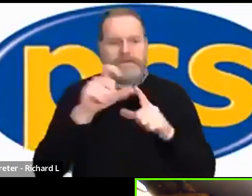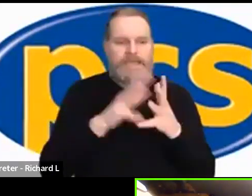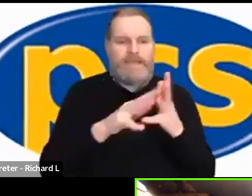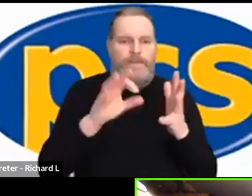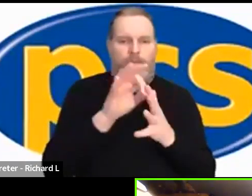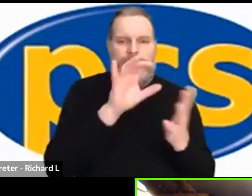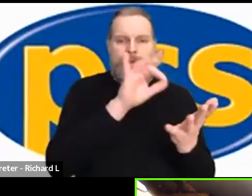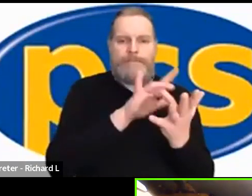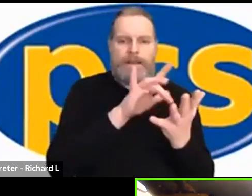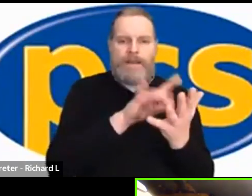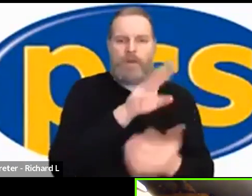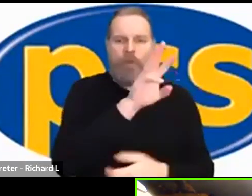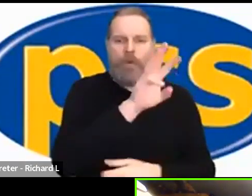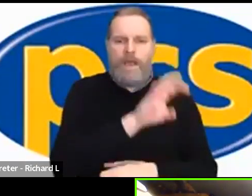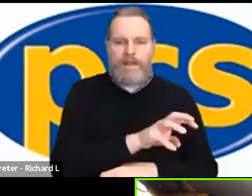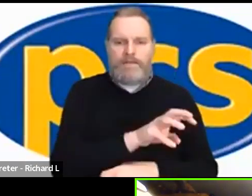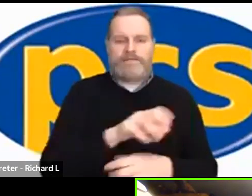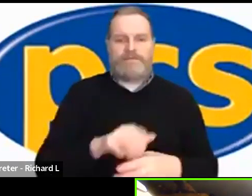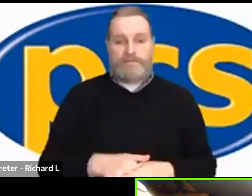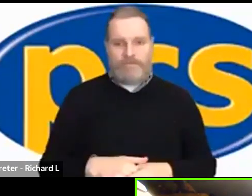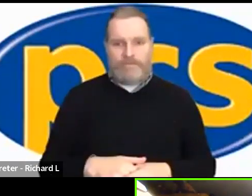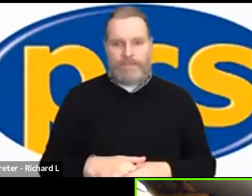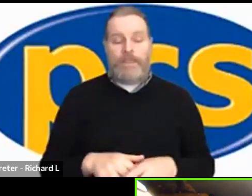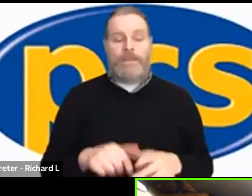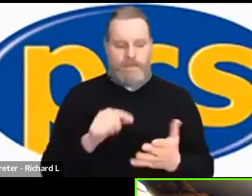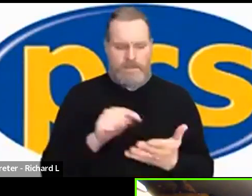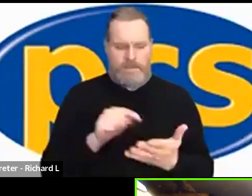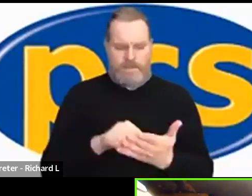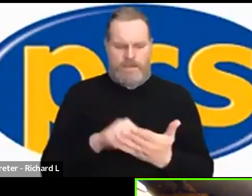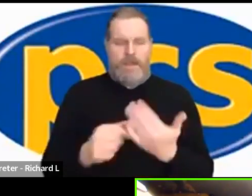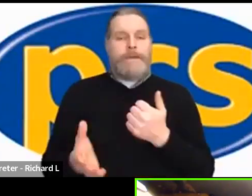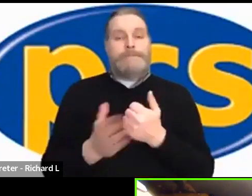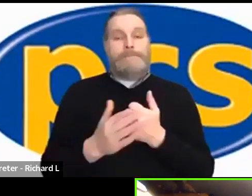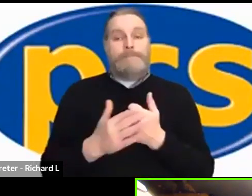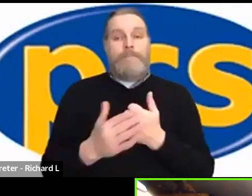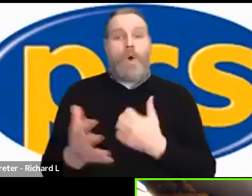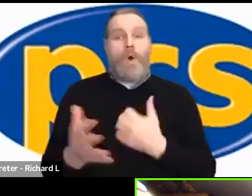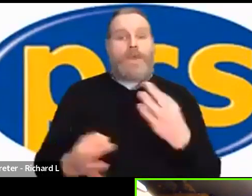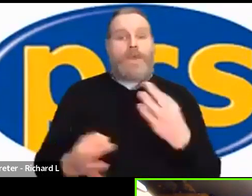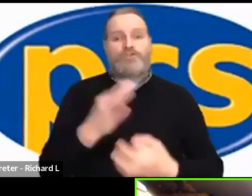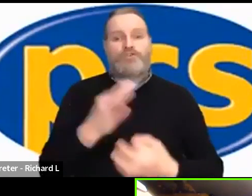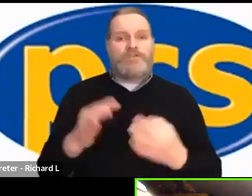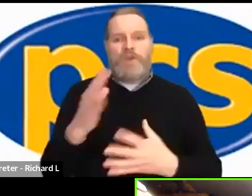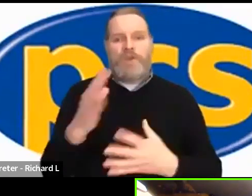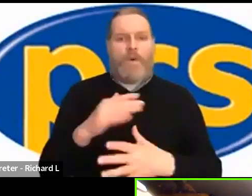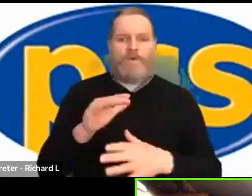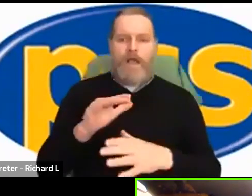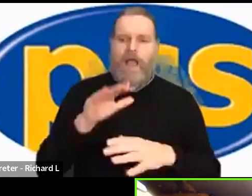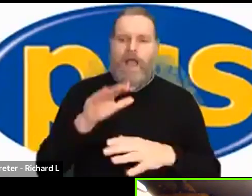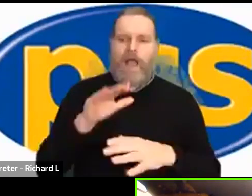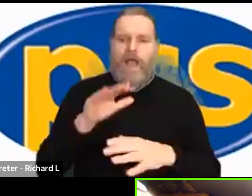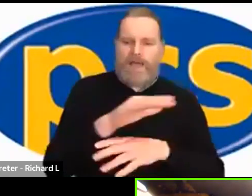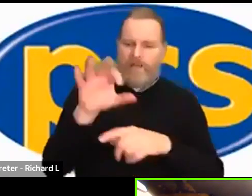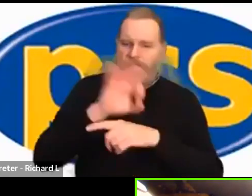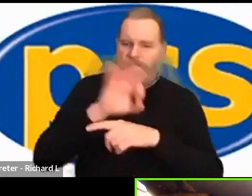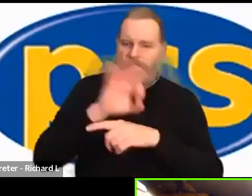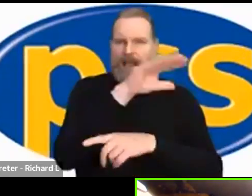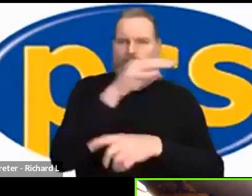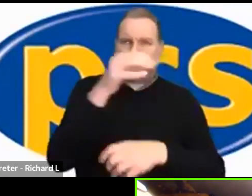and Midwes Branch. Thank you all for those . There are quite . There are quite a few questions about picket lines. Mark lines. Mark.